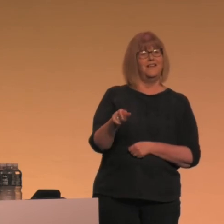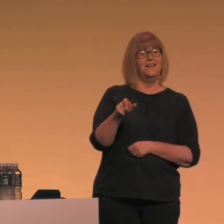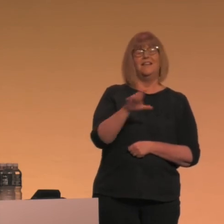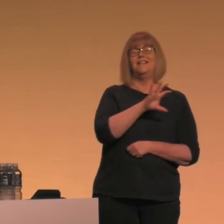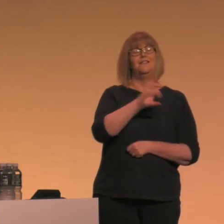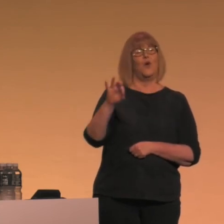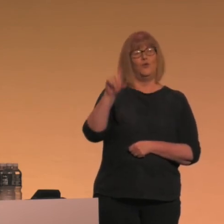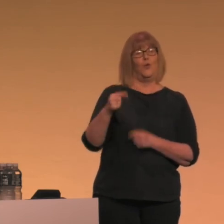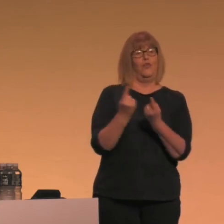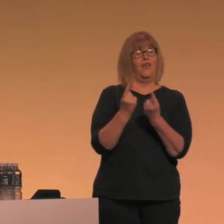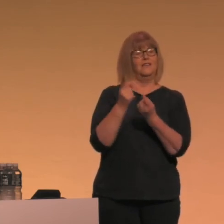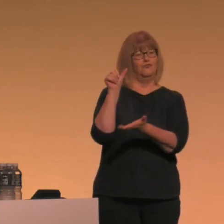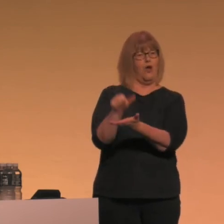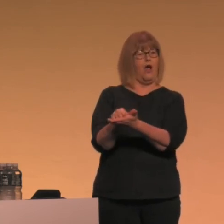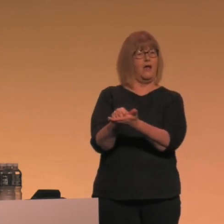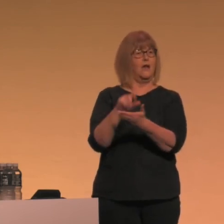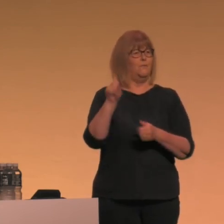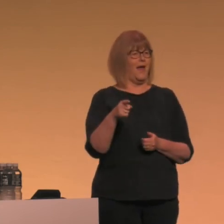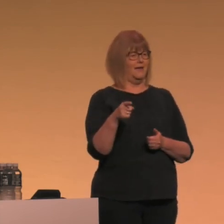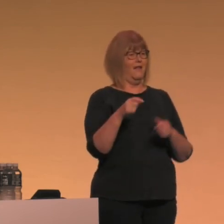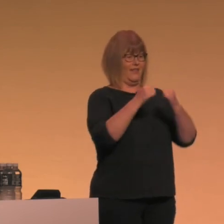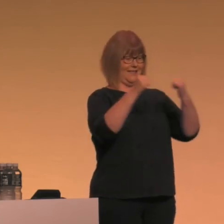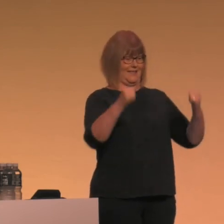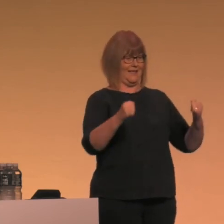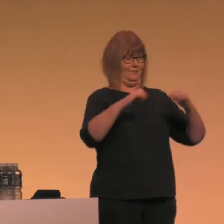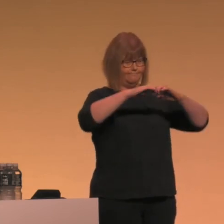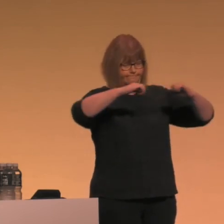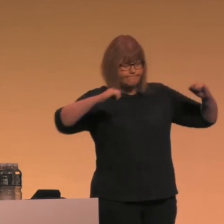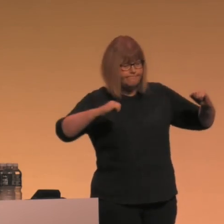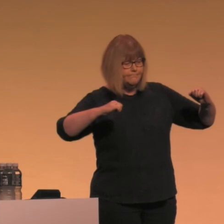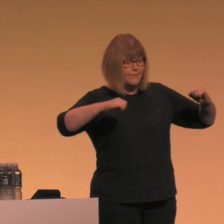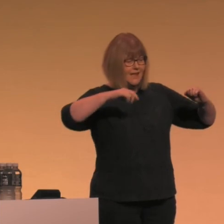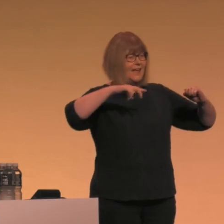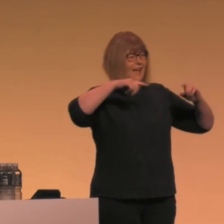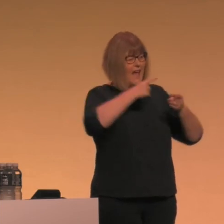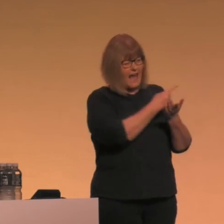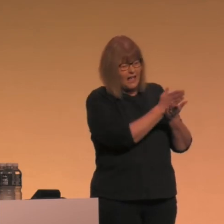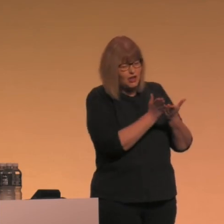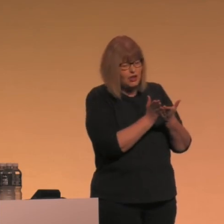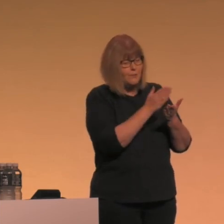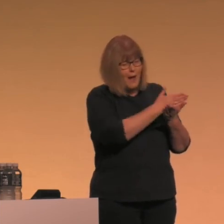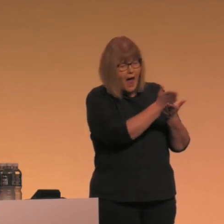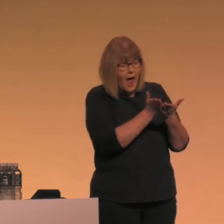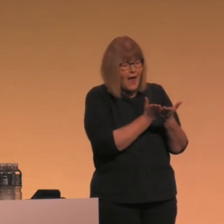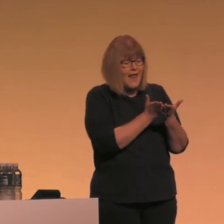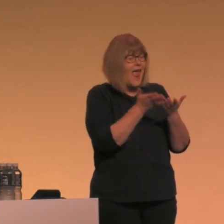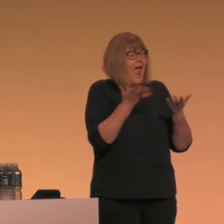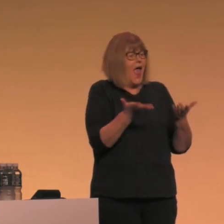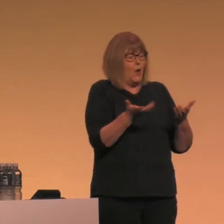So what can each part of the system do and how can it work better with other parts of the system